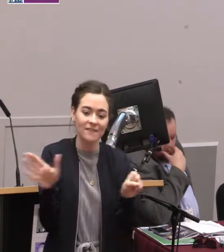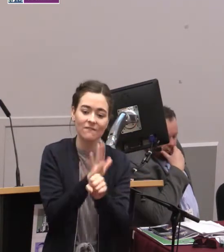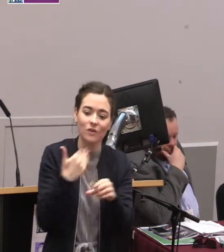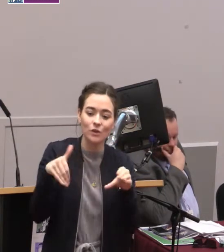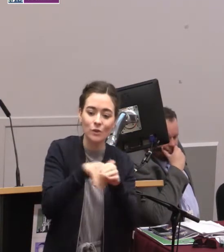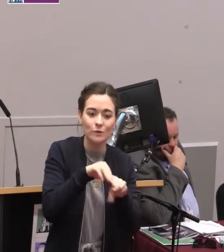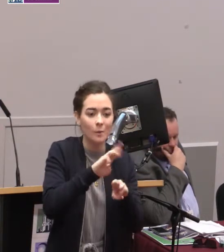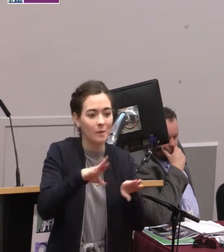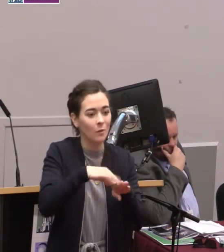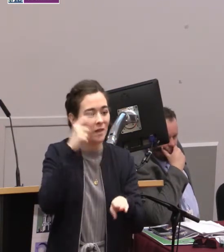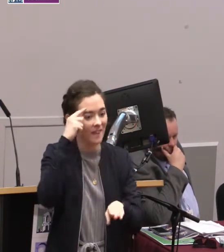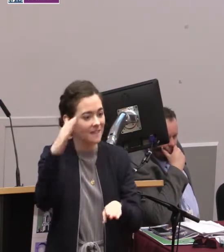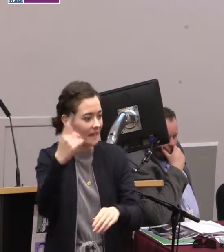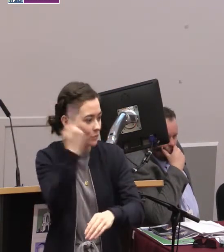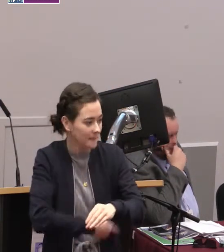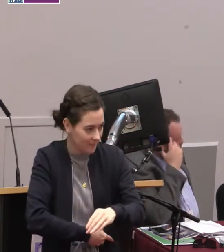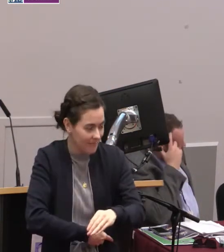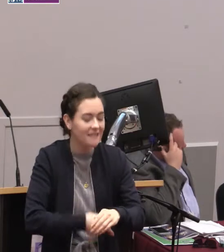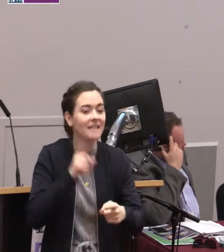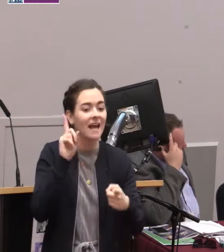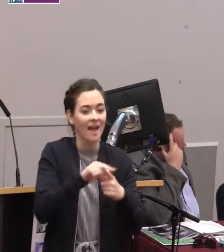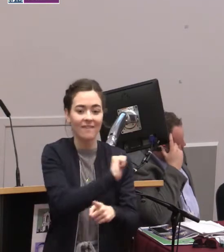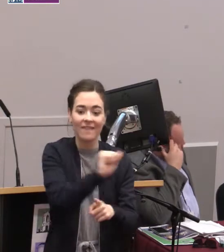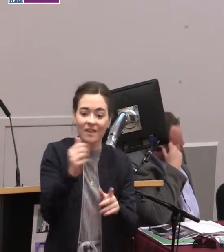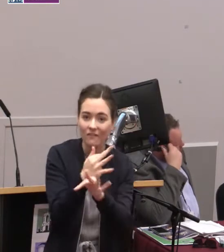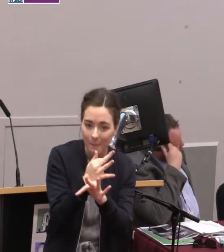intellectual disabilities and their families.